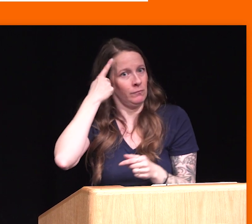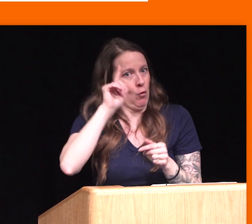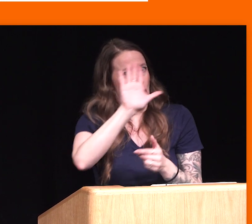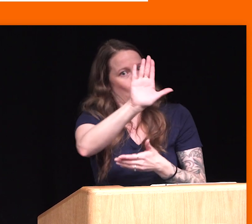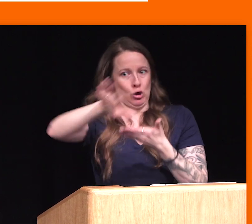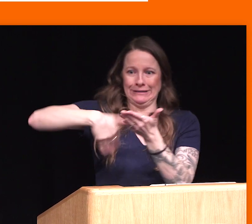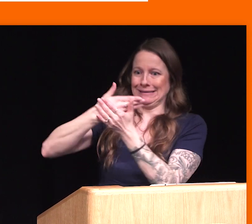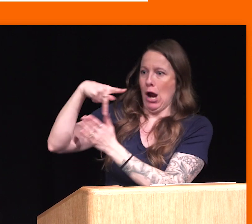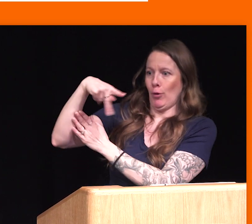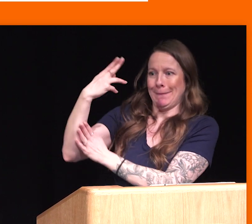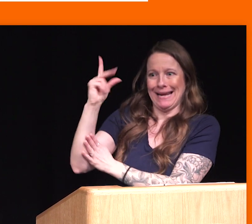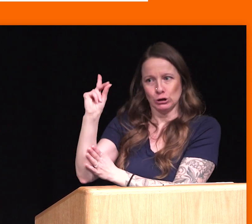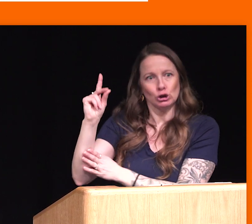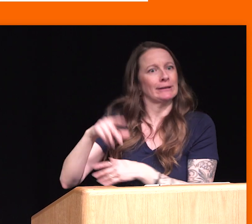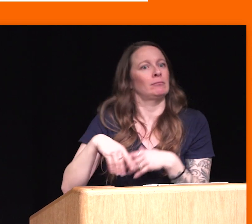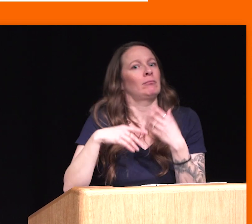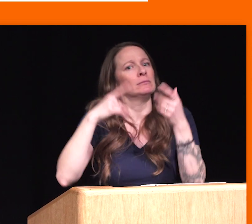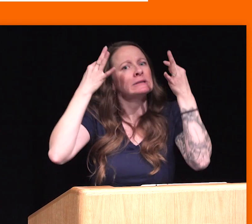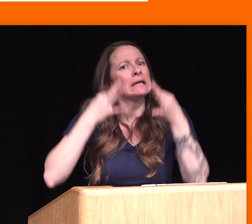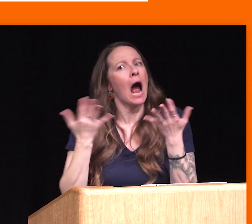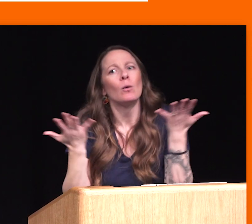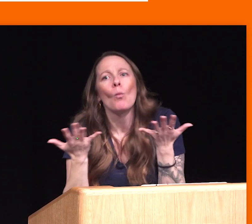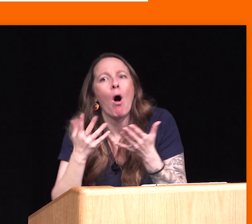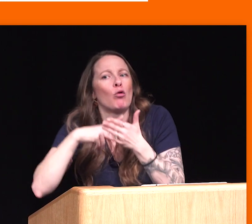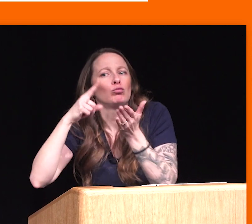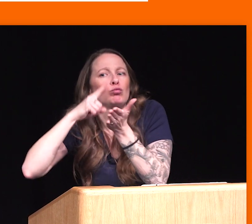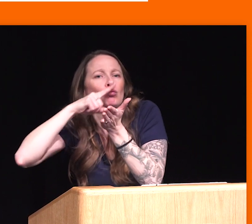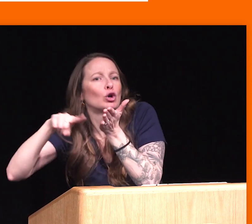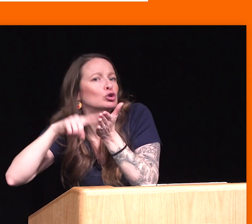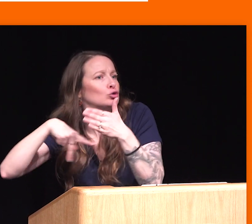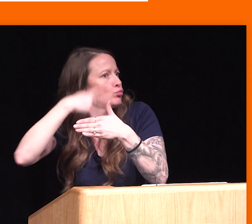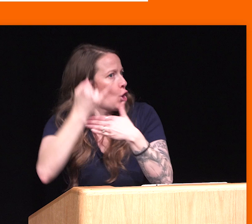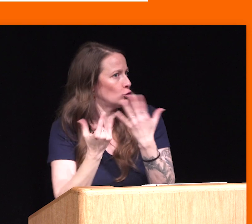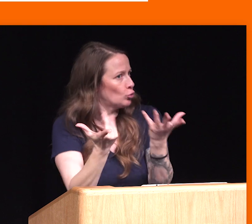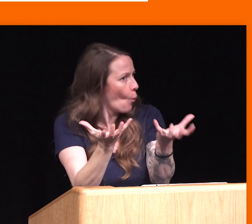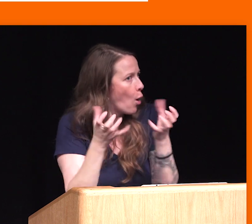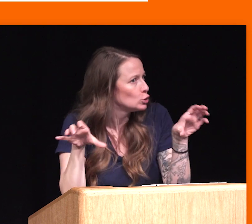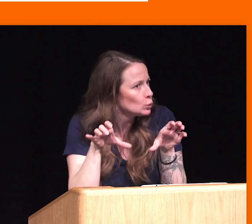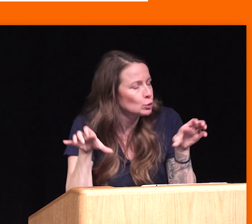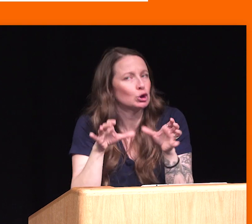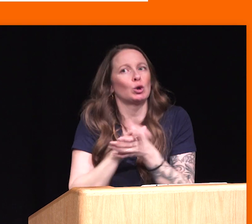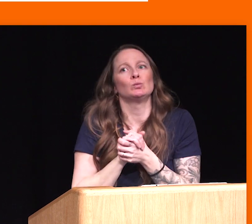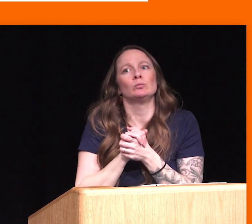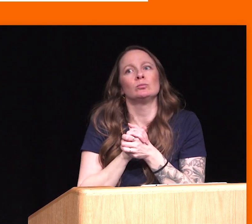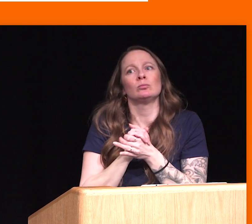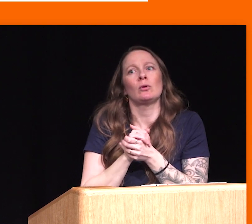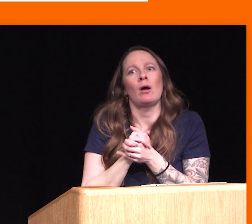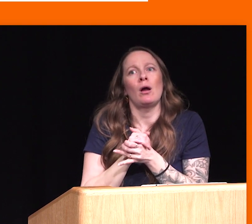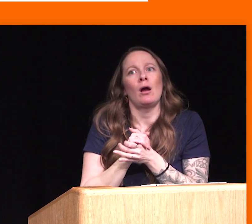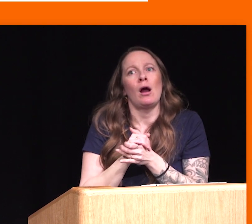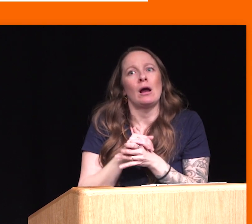It's important to ask them about their goals and their plans for the lab, and then talk about what sort of lab project